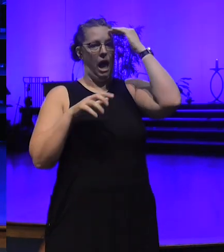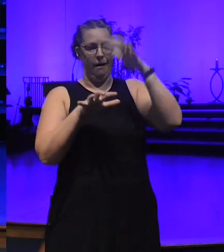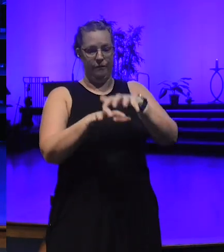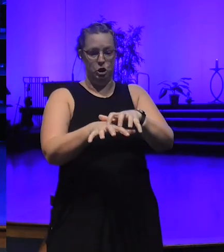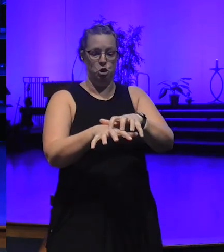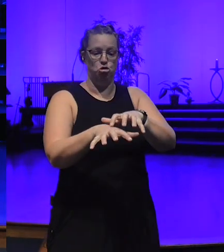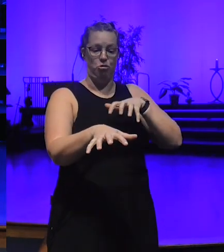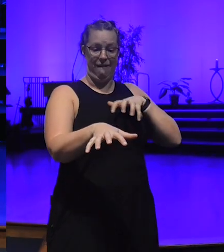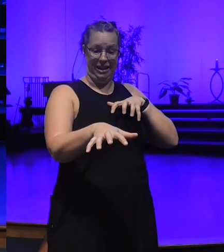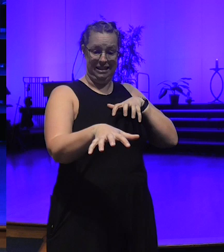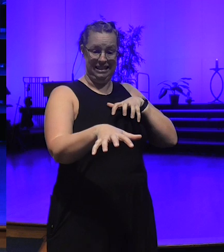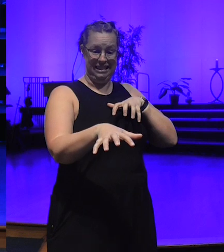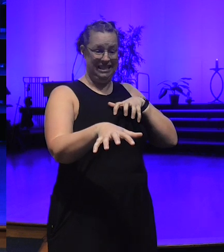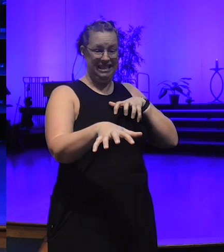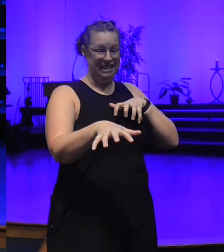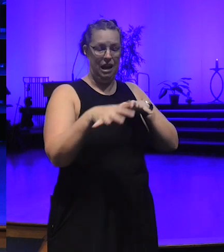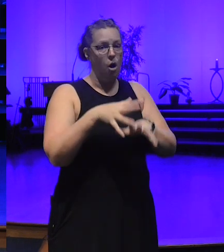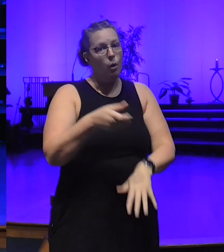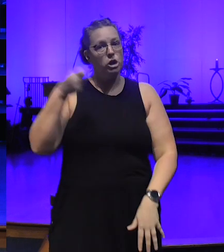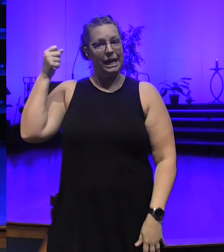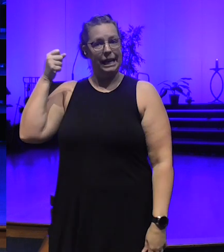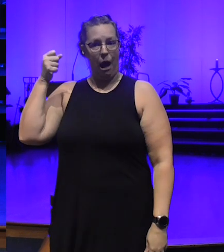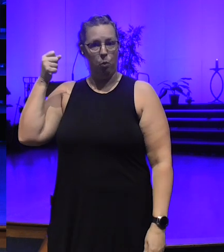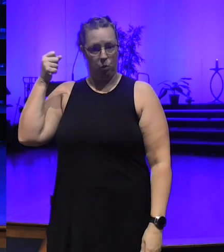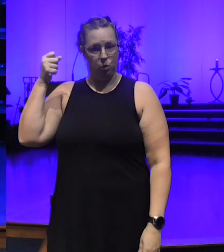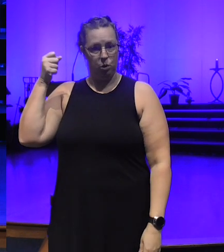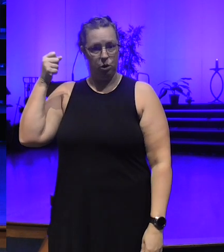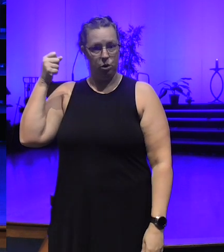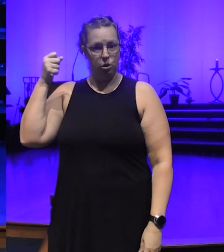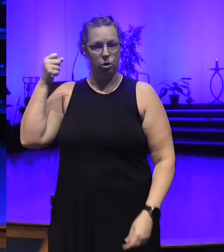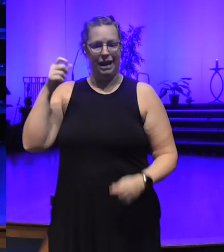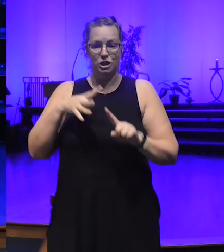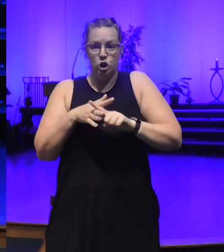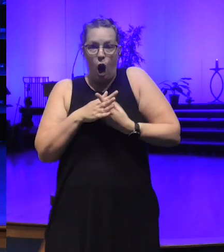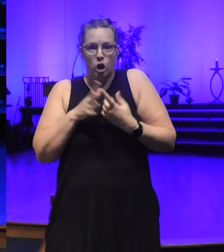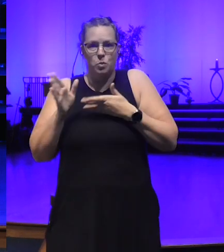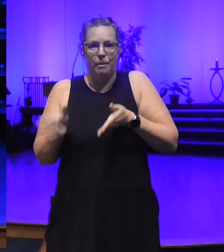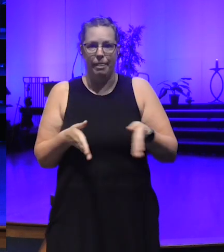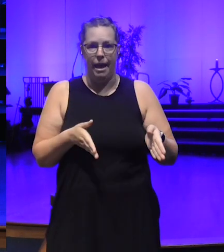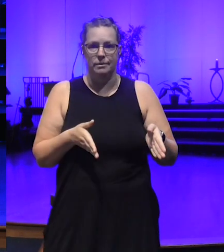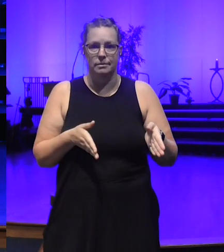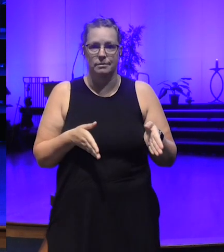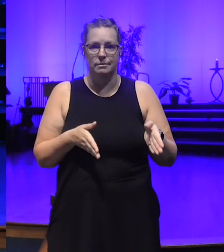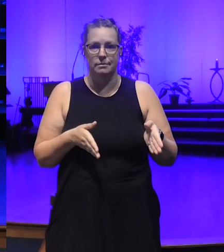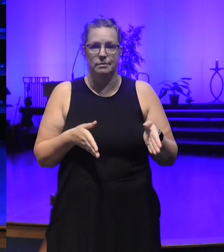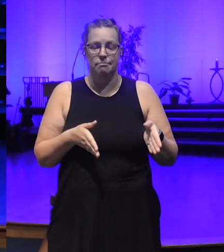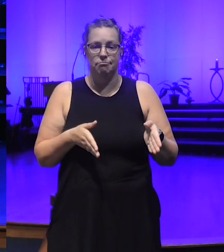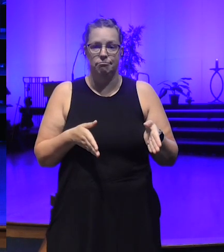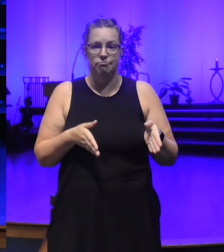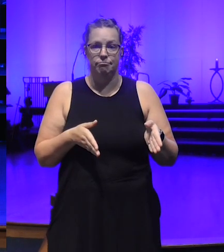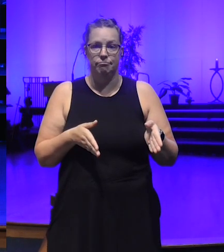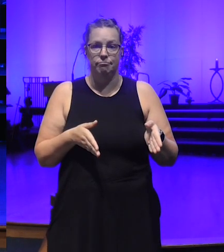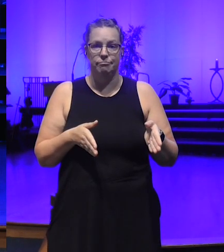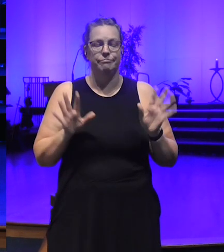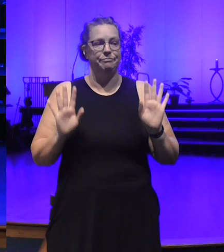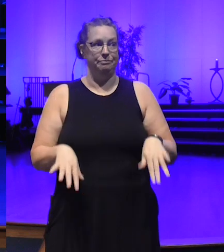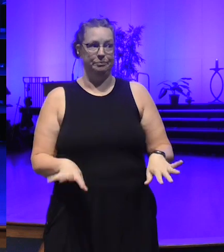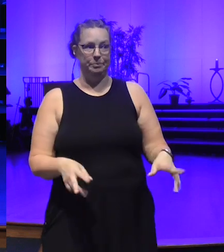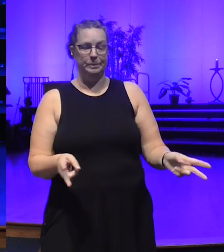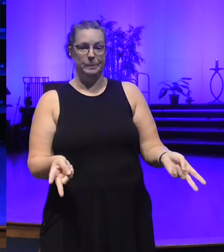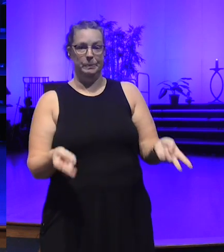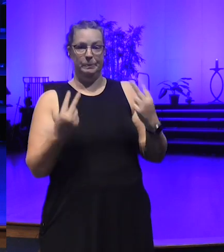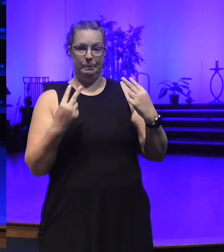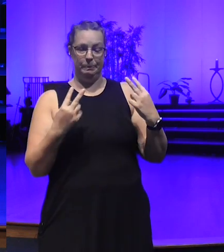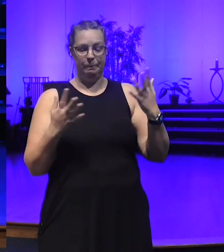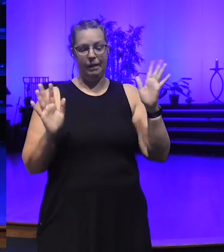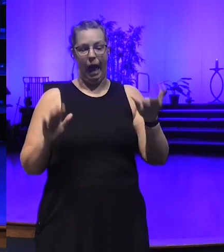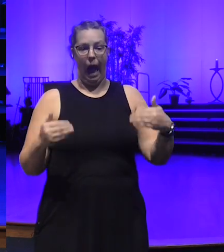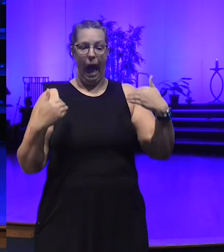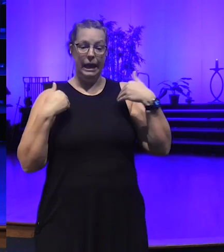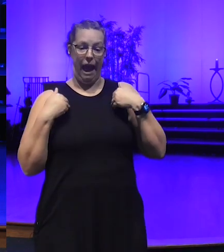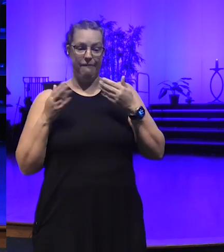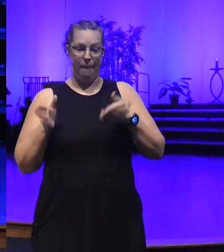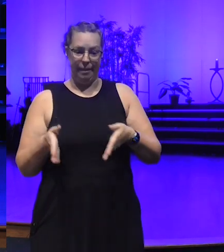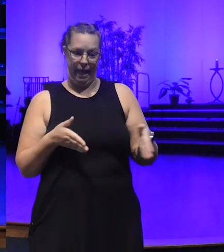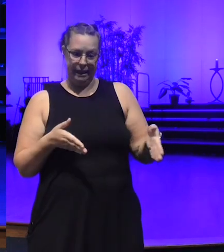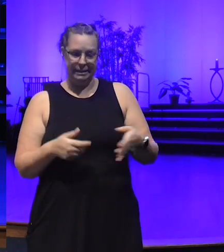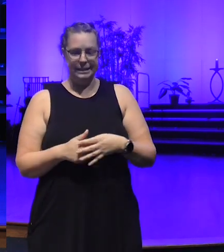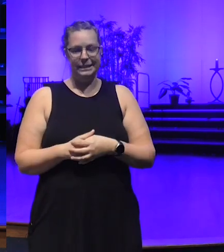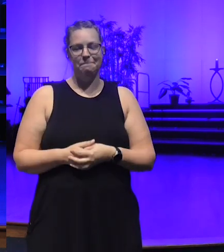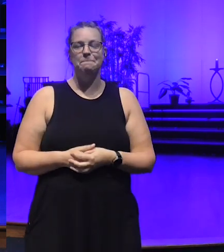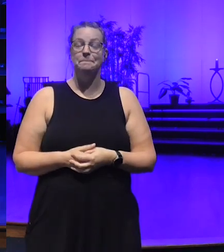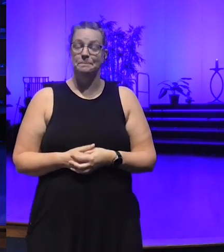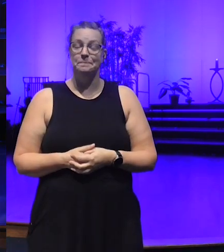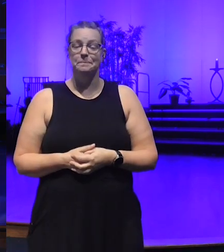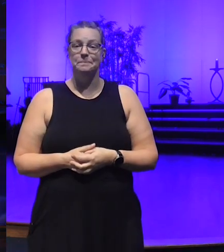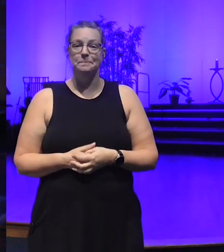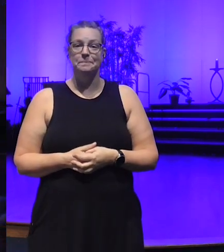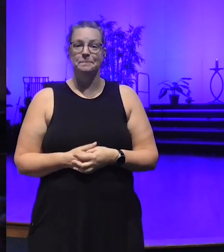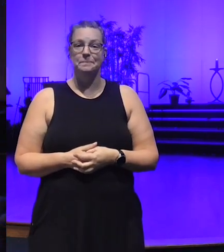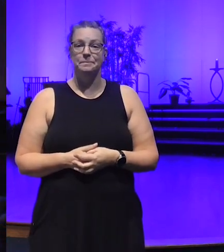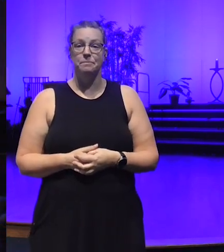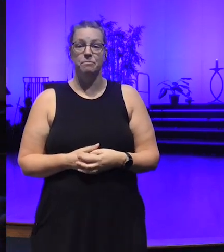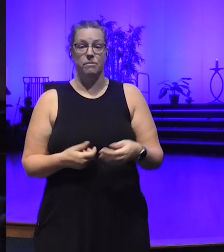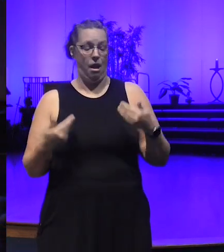takes us out of it and it all starts with these plans look at me I have plans I'm a very